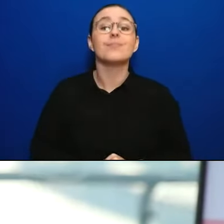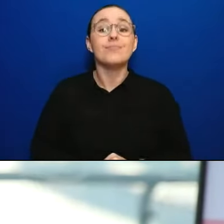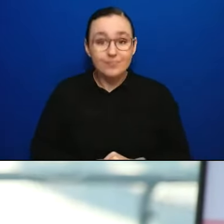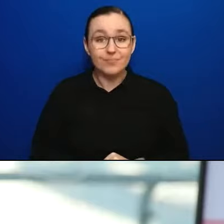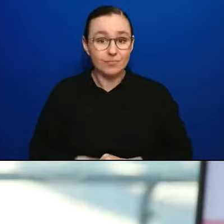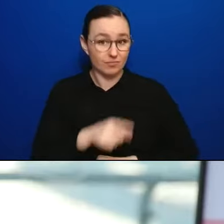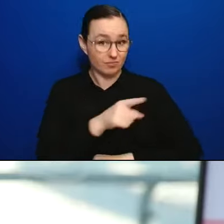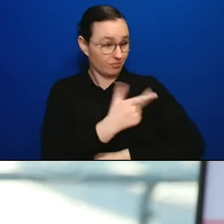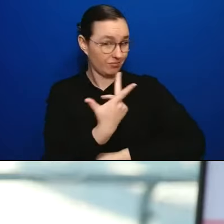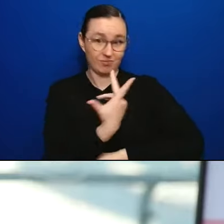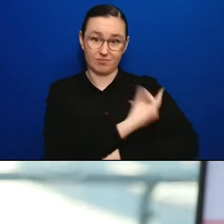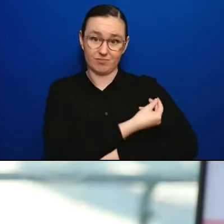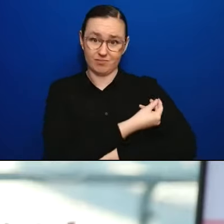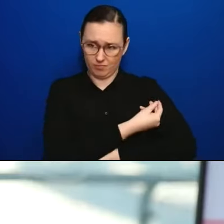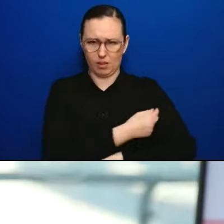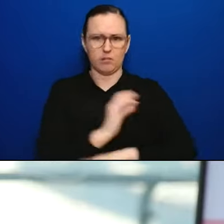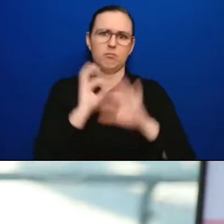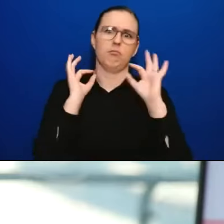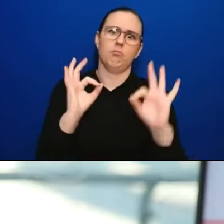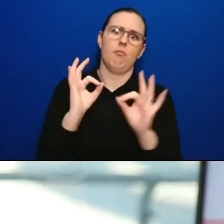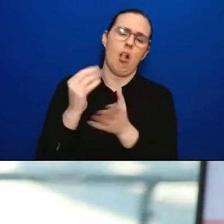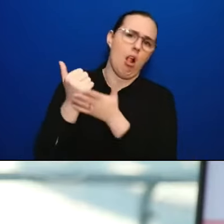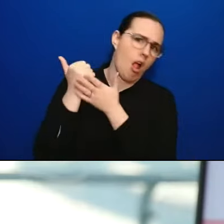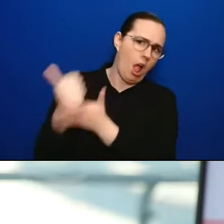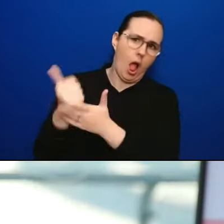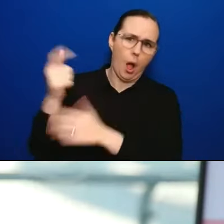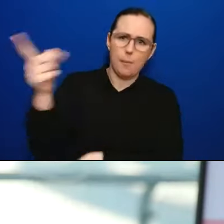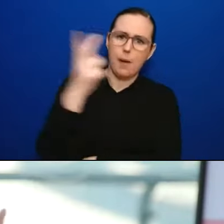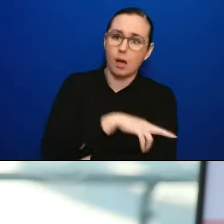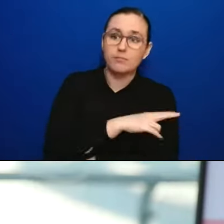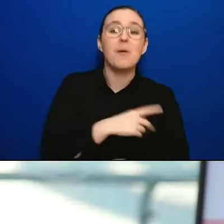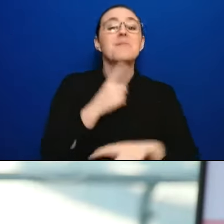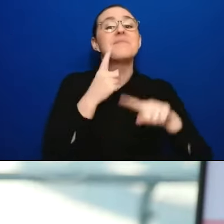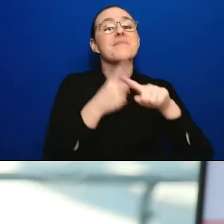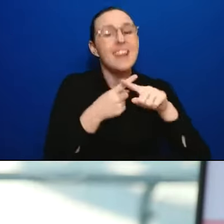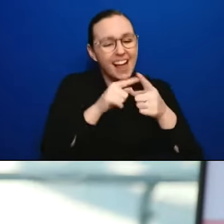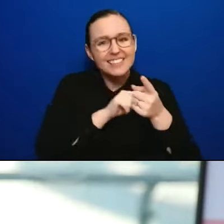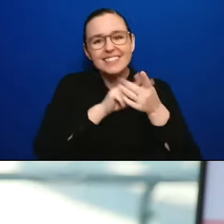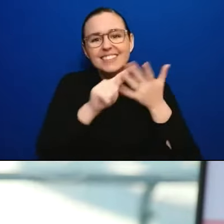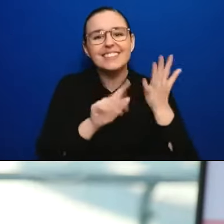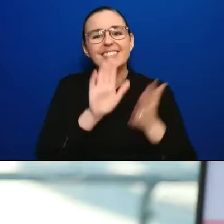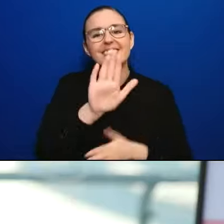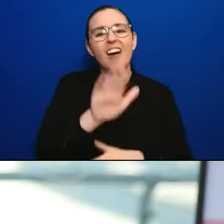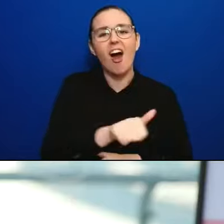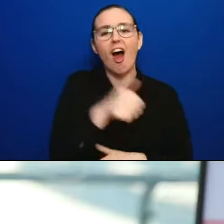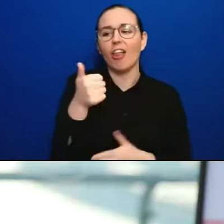made a difference, and we know that, is intervening early with some of those measures in our